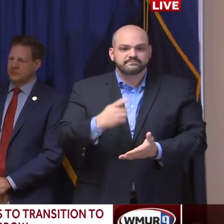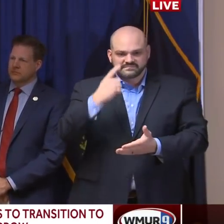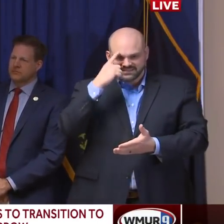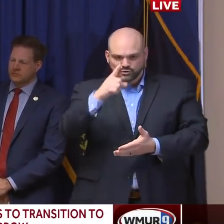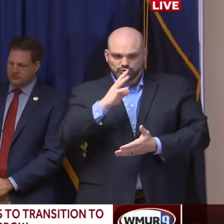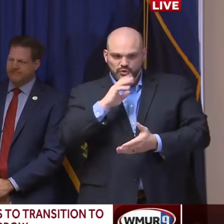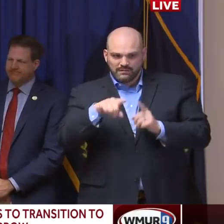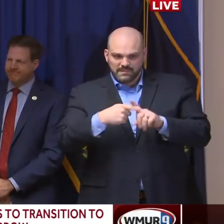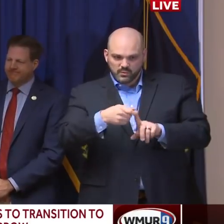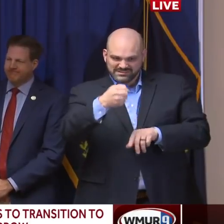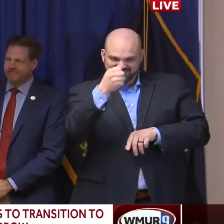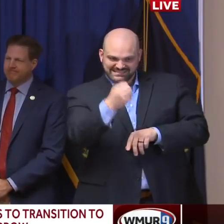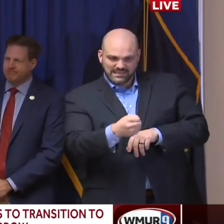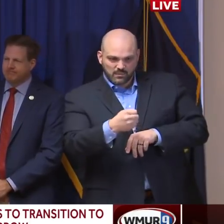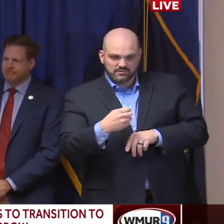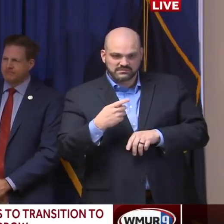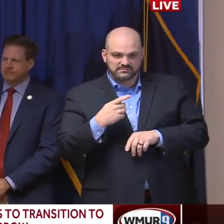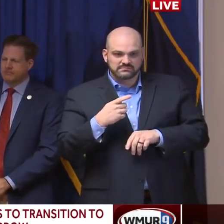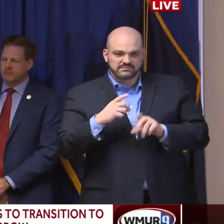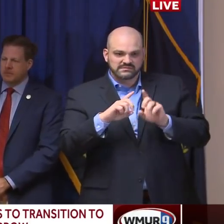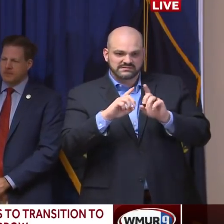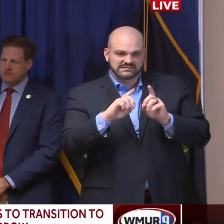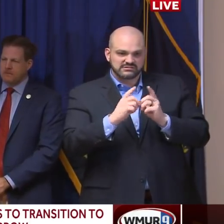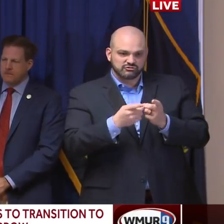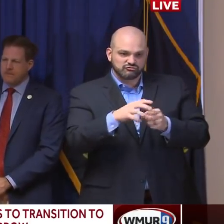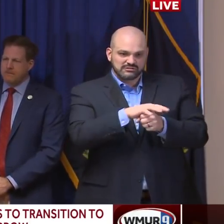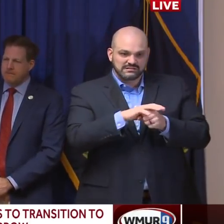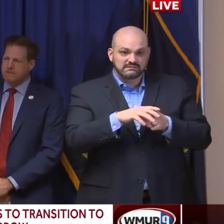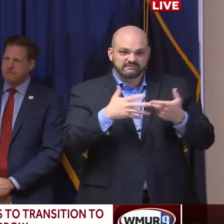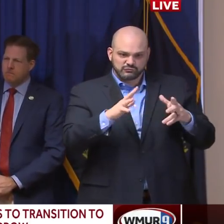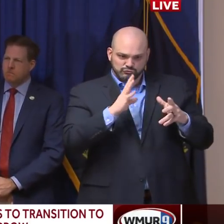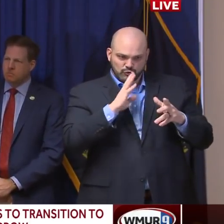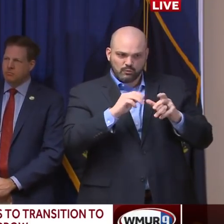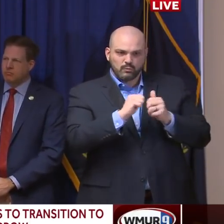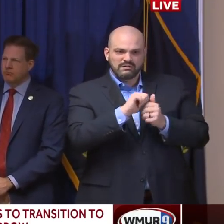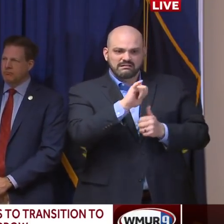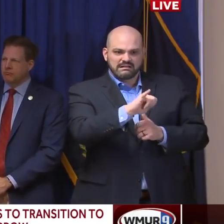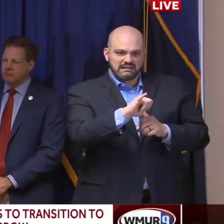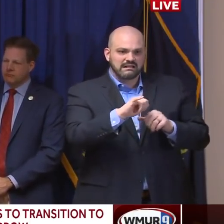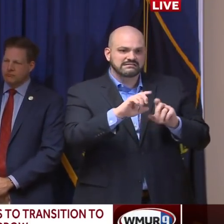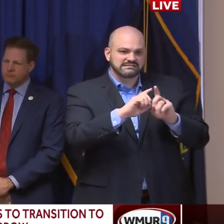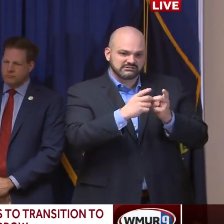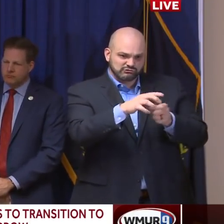I THINK YOU ARE REFERRING TO A DISTRICT DOWN SOUTH IN PARTICULAR.